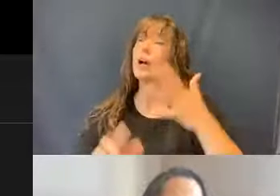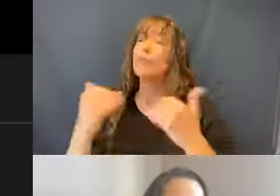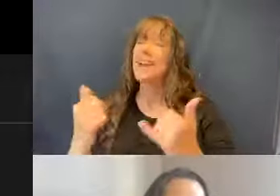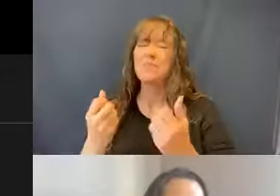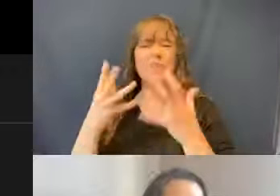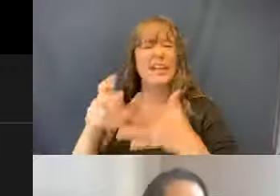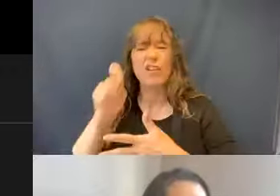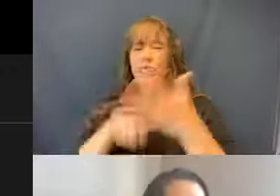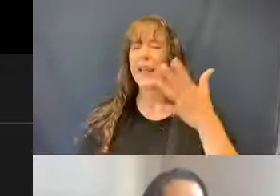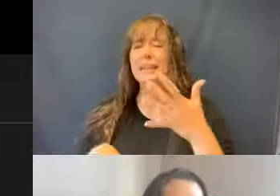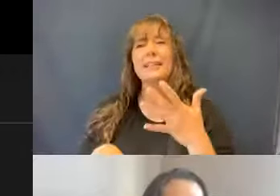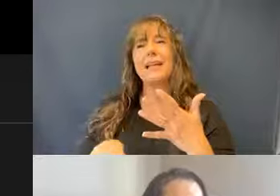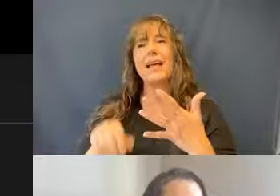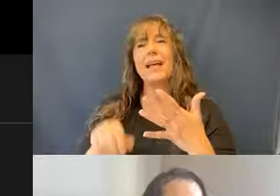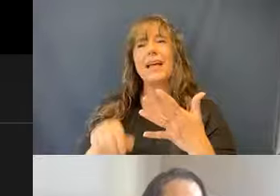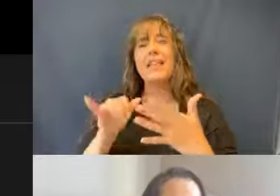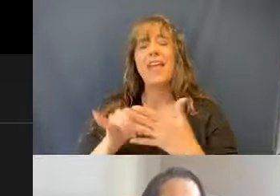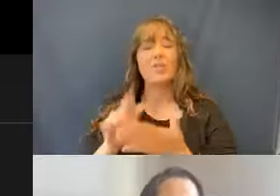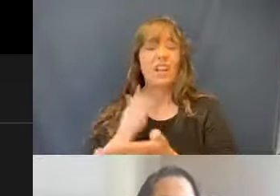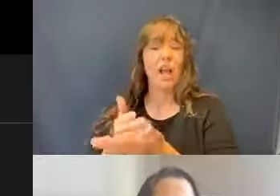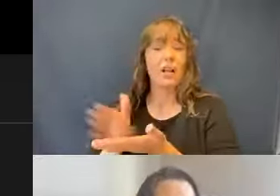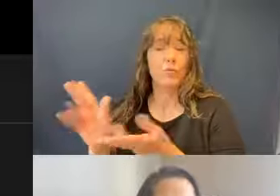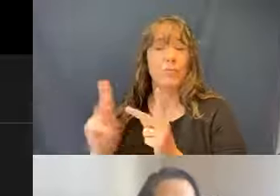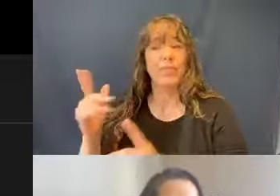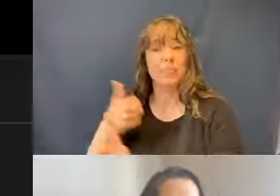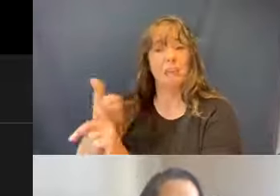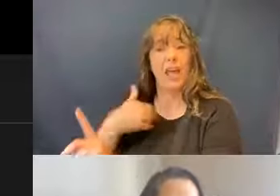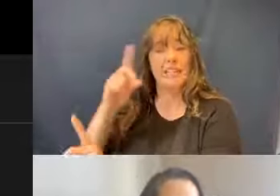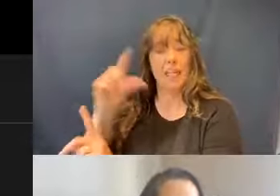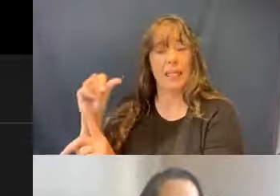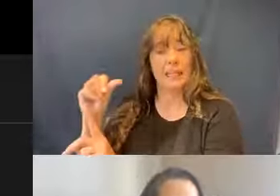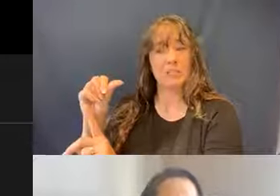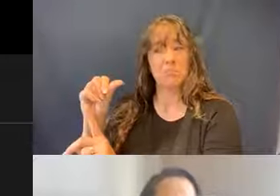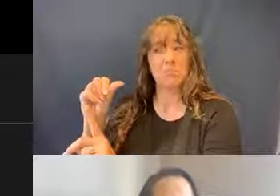precludes individuals with disabilities from being accepted into the program. We're going